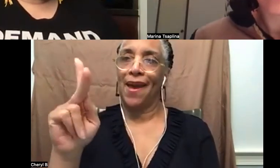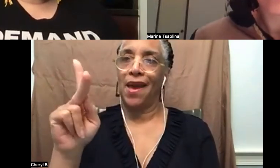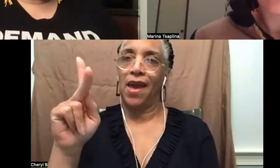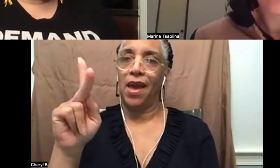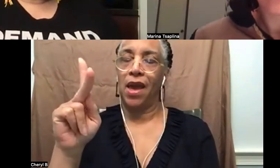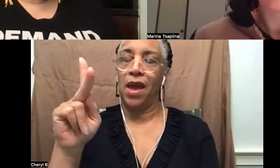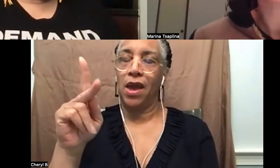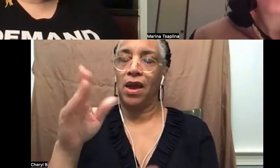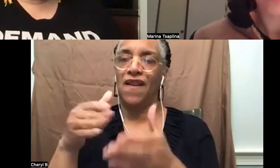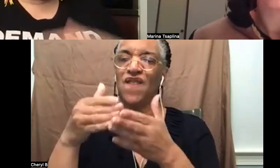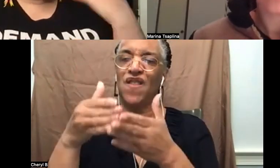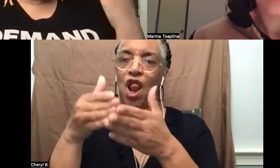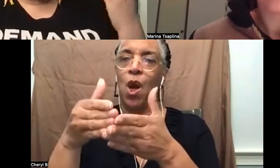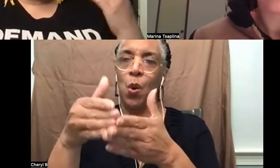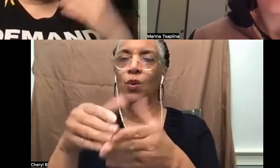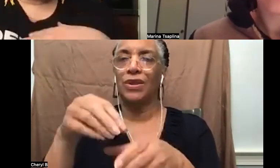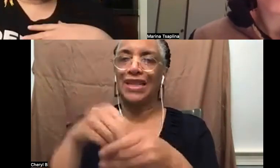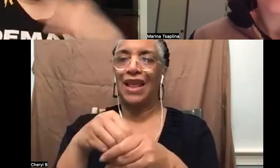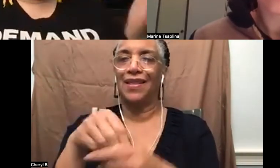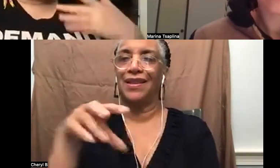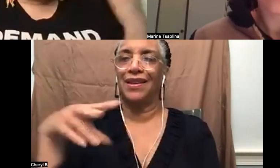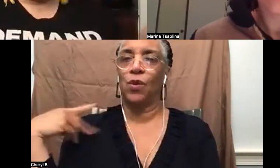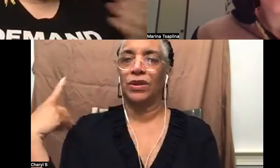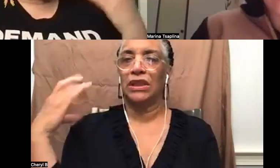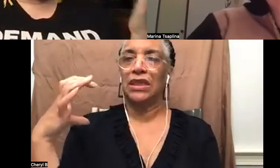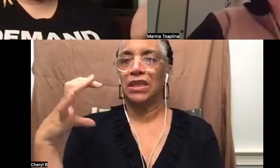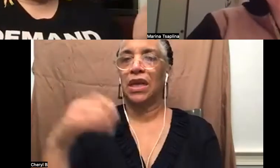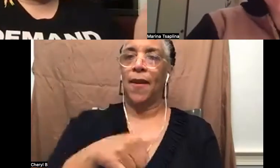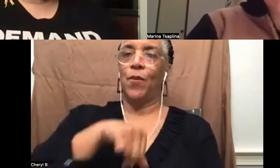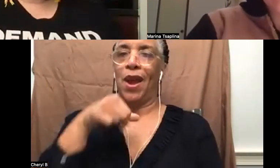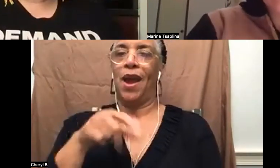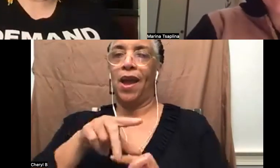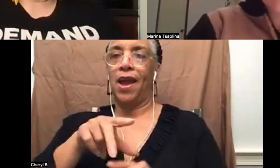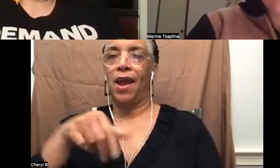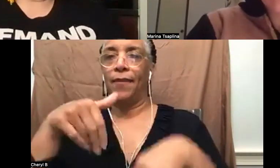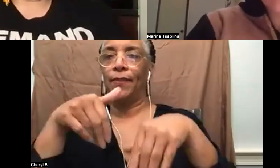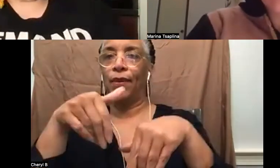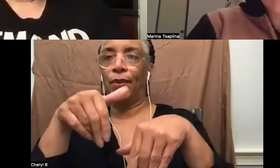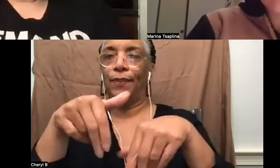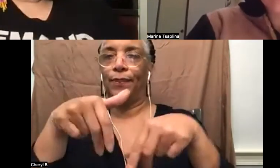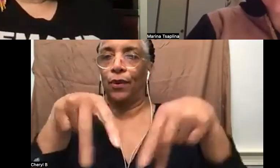as well as weapons manufacturers, the police, all kinds of things.